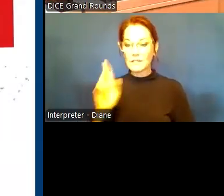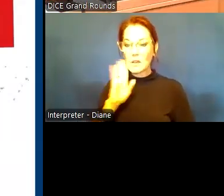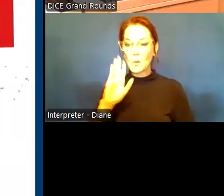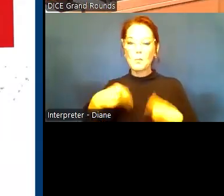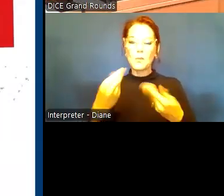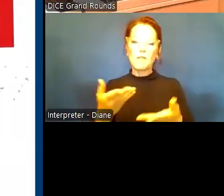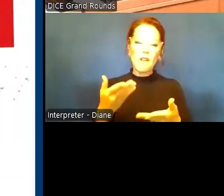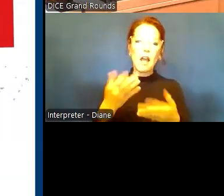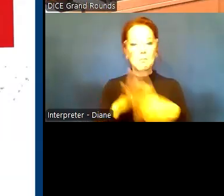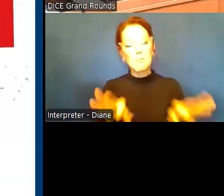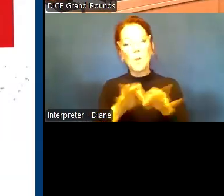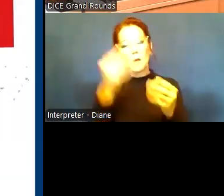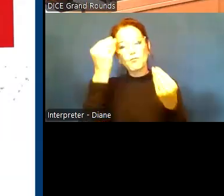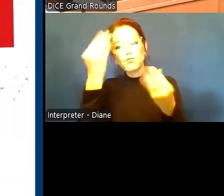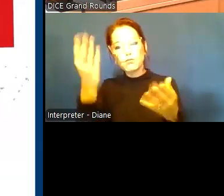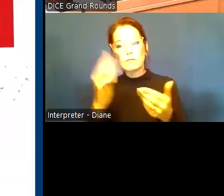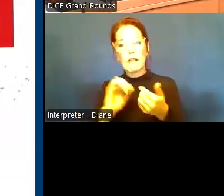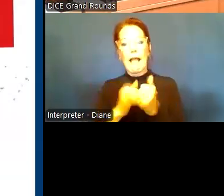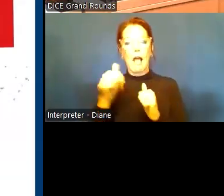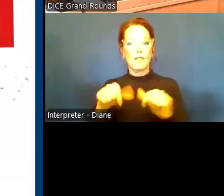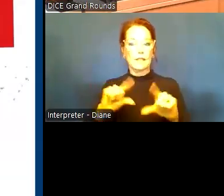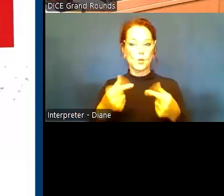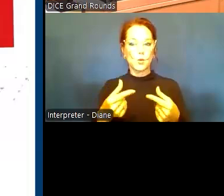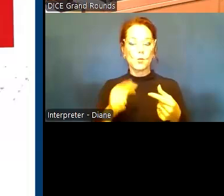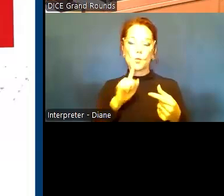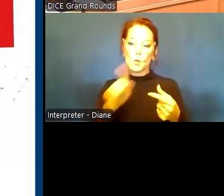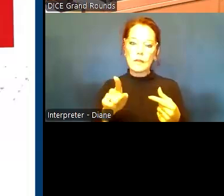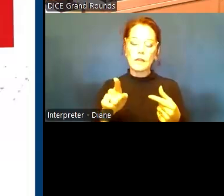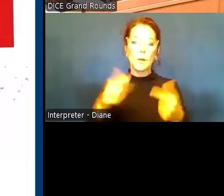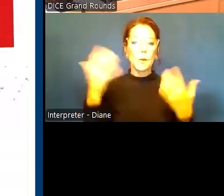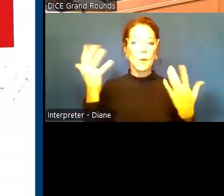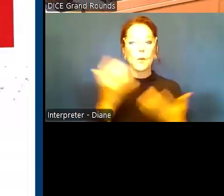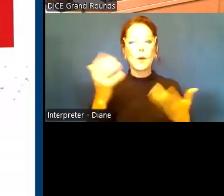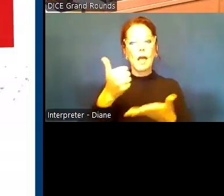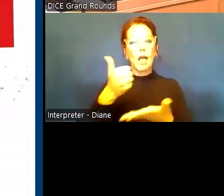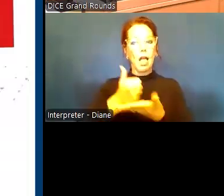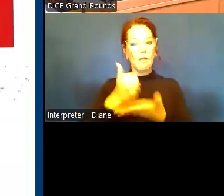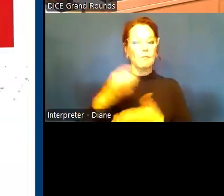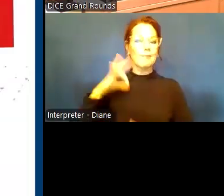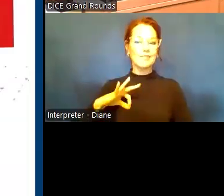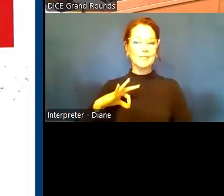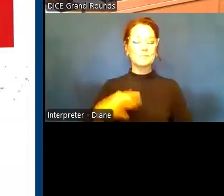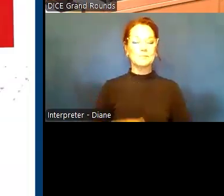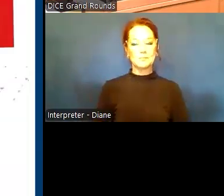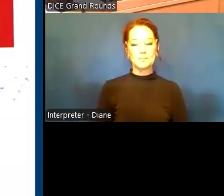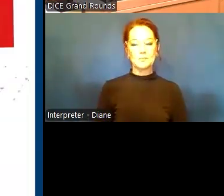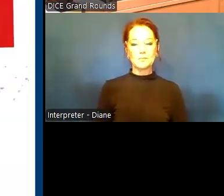as to how this group has been really helpful um and yeah beneficial and so um I'm born in